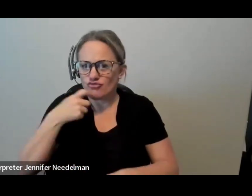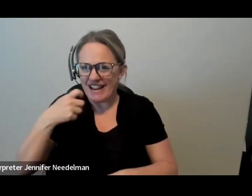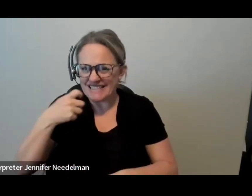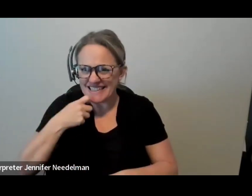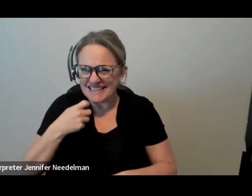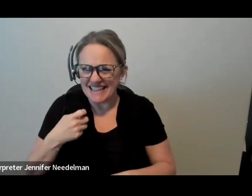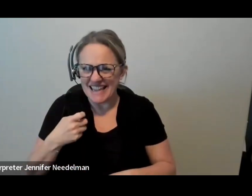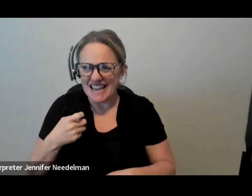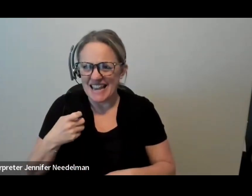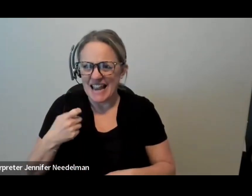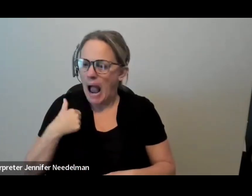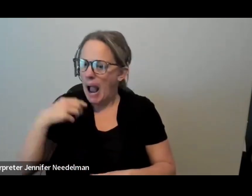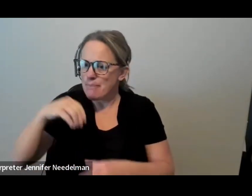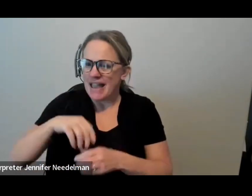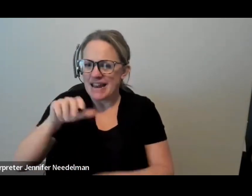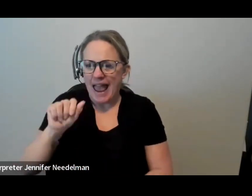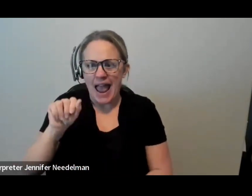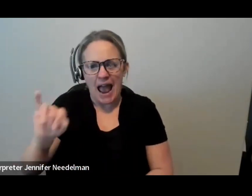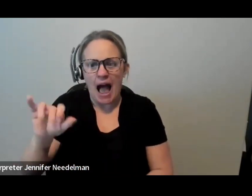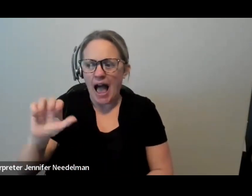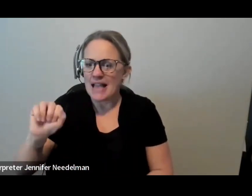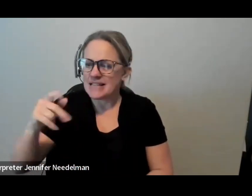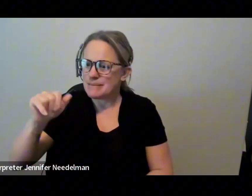I'm really in this AI space right now, but because of AI,